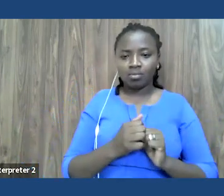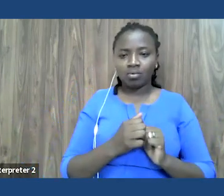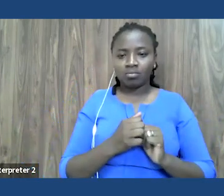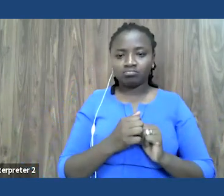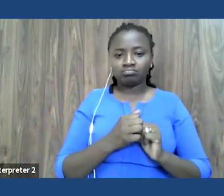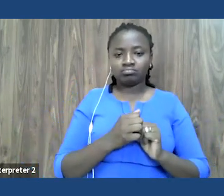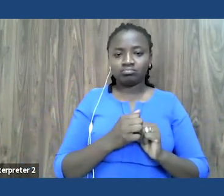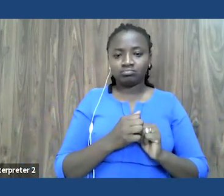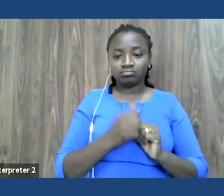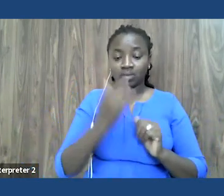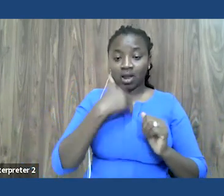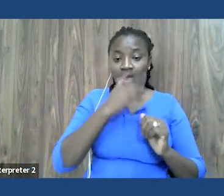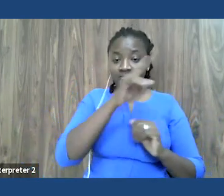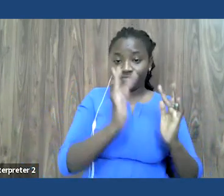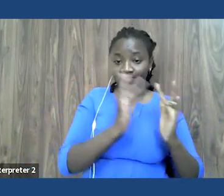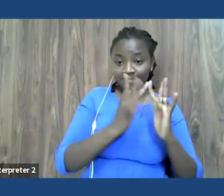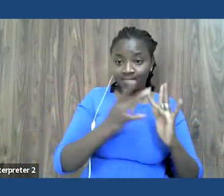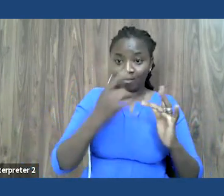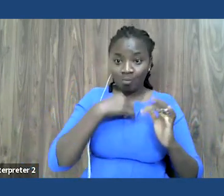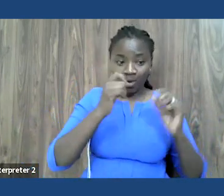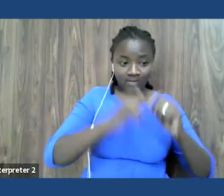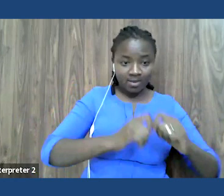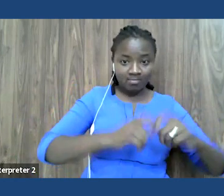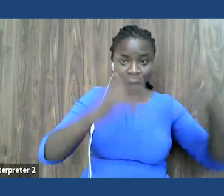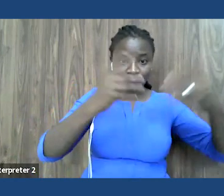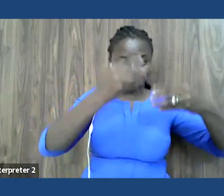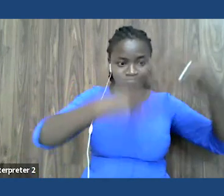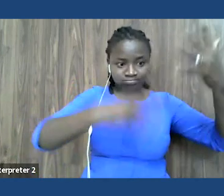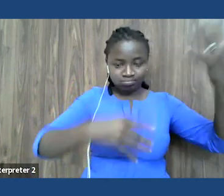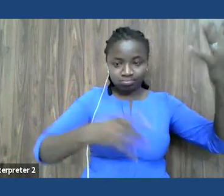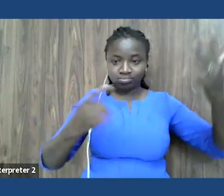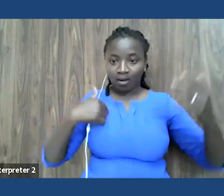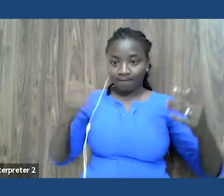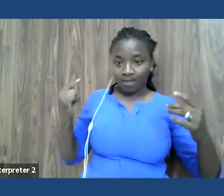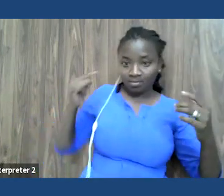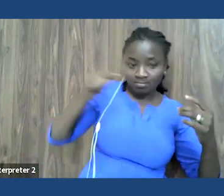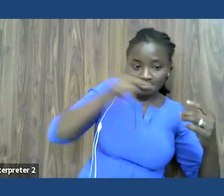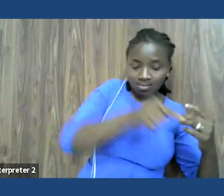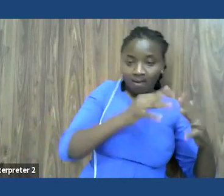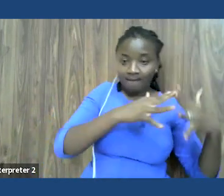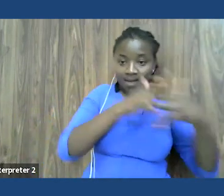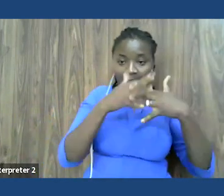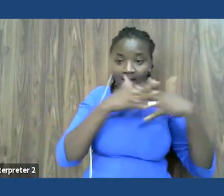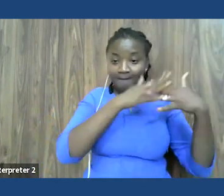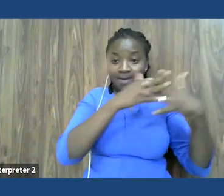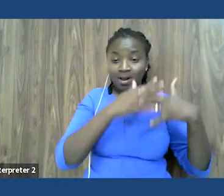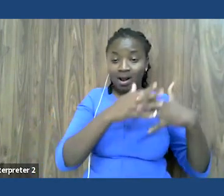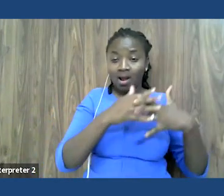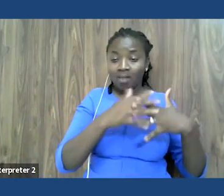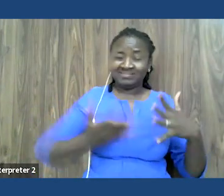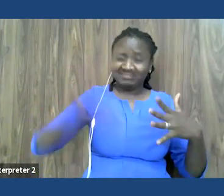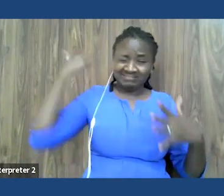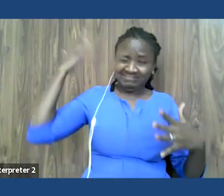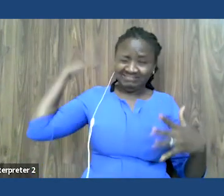I know that when I came to this country many, many years ago, there was no talk -- people didn't want to look back.